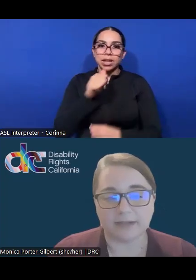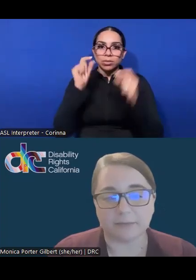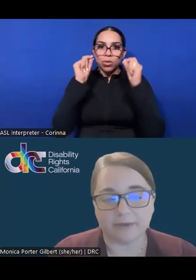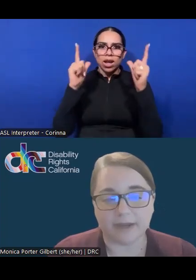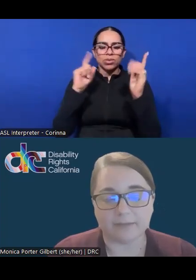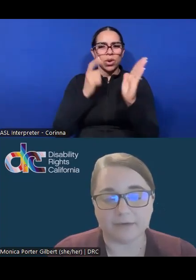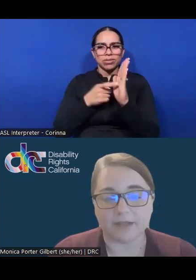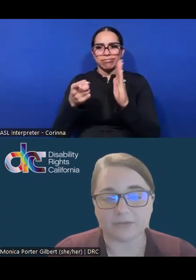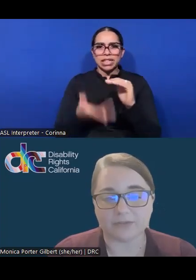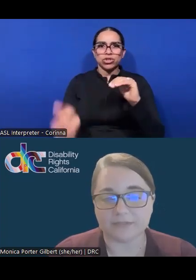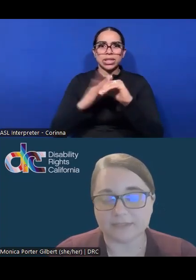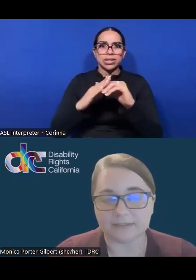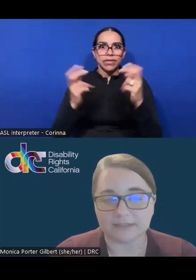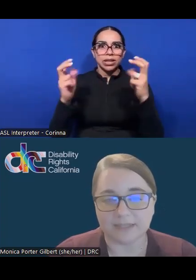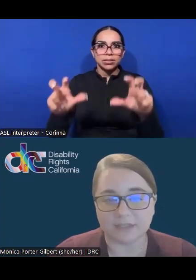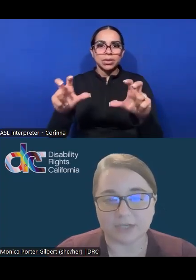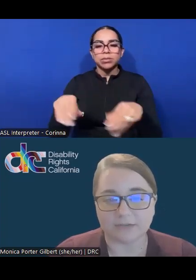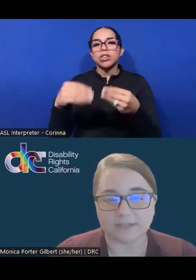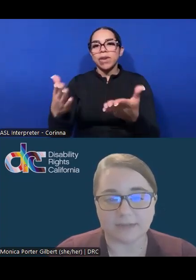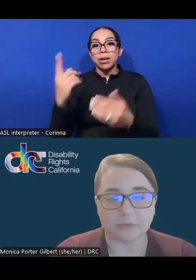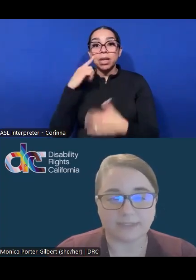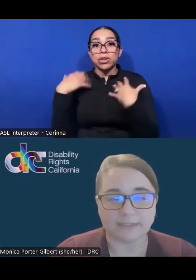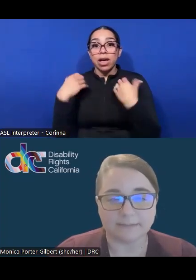in providing mental health services in jails and prisons.